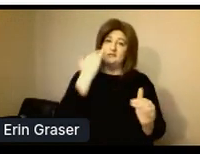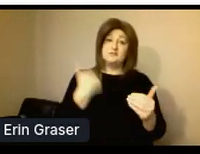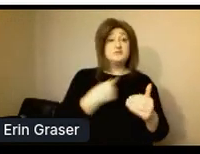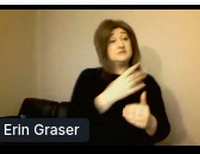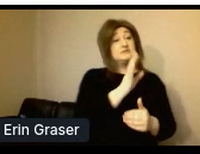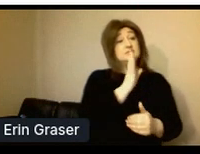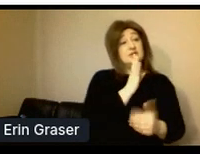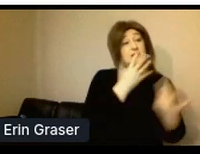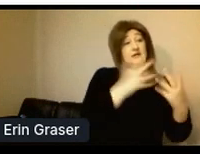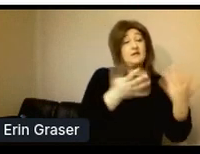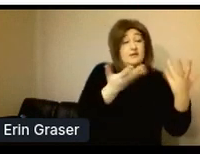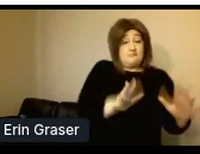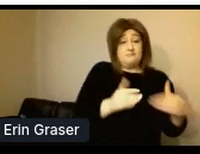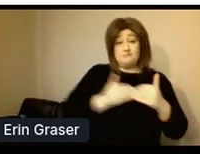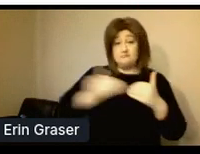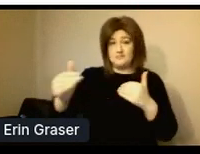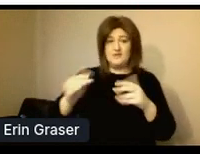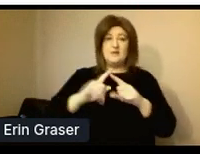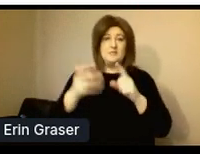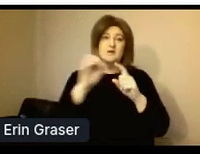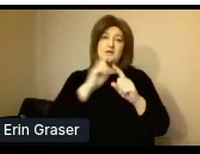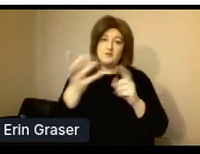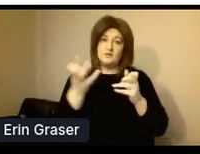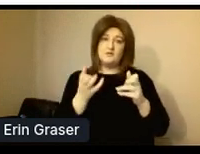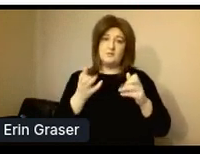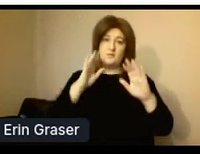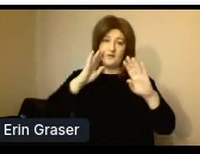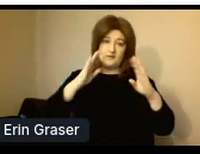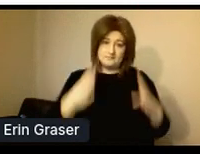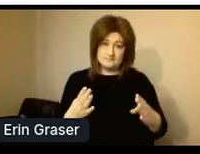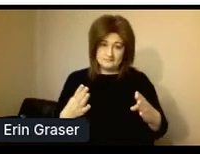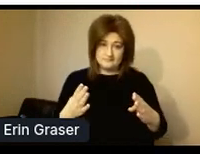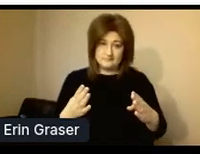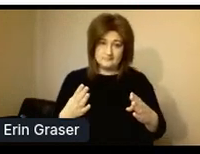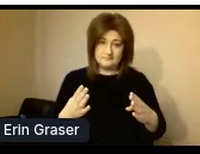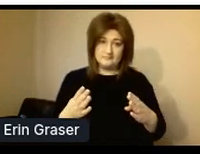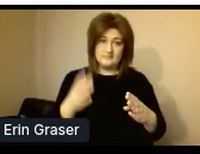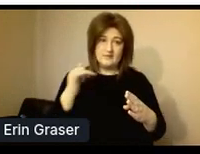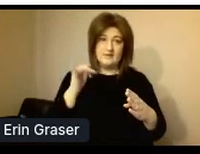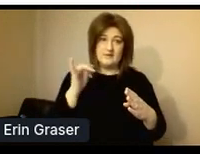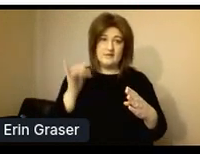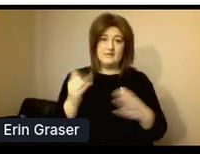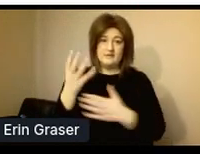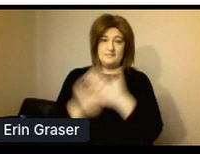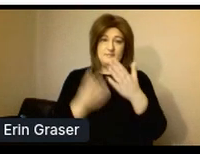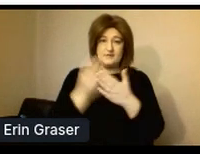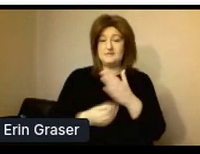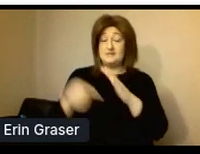I want to bring your attention today to the missing and murdered Indigenous women issues